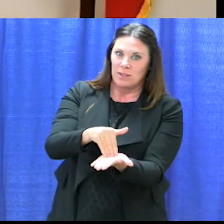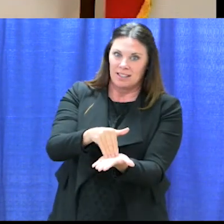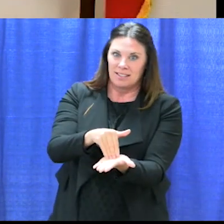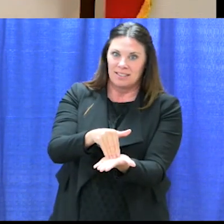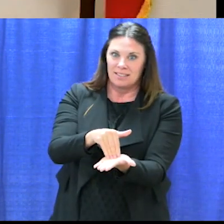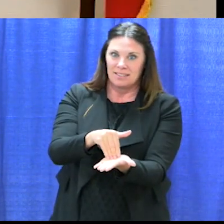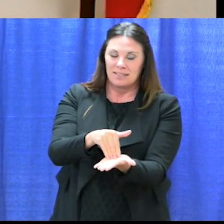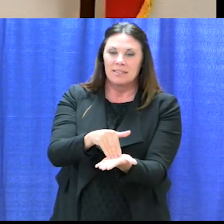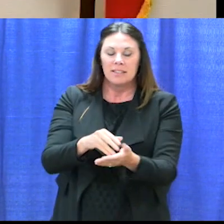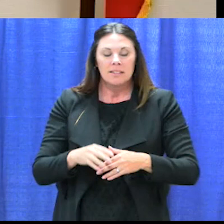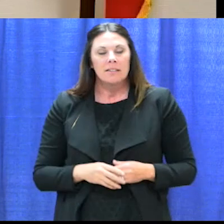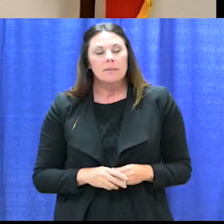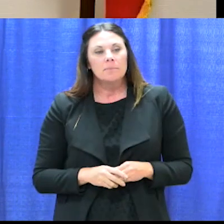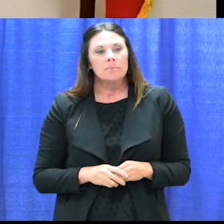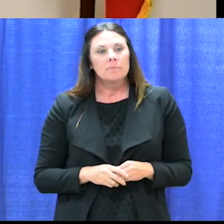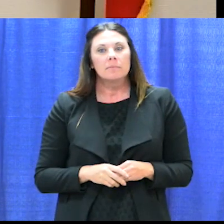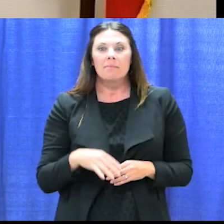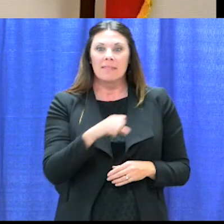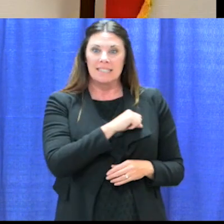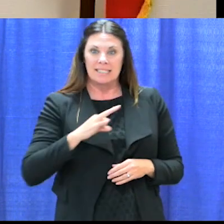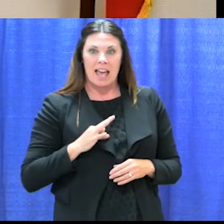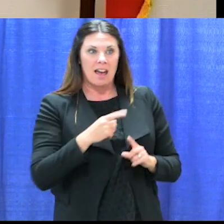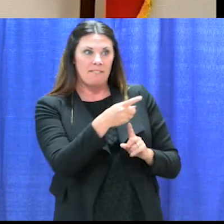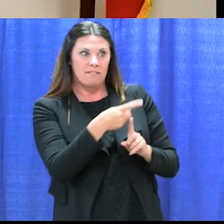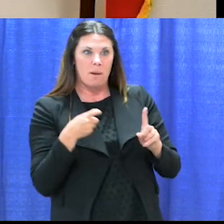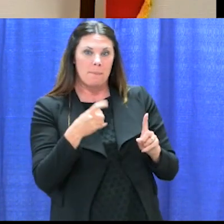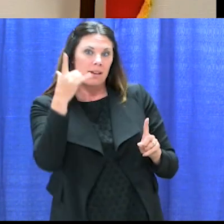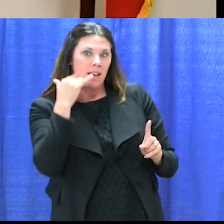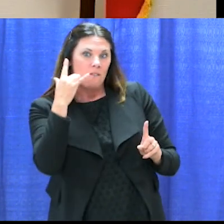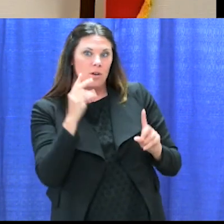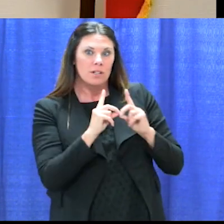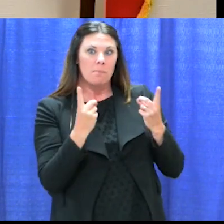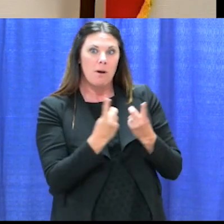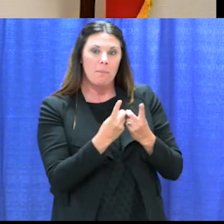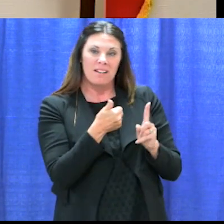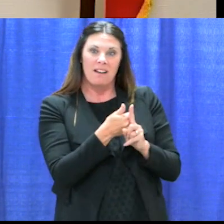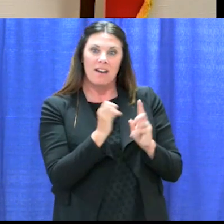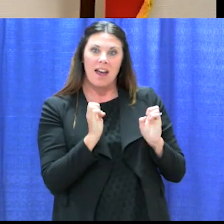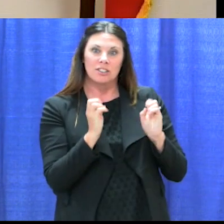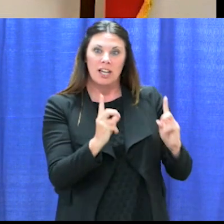in real time. The staff at the California Department of Education has surveyed more than 1,000 districts